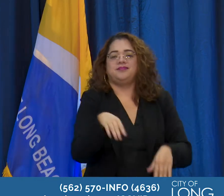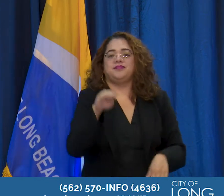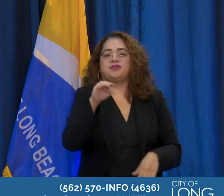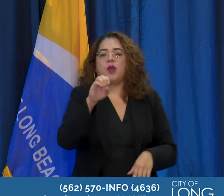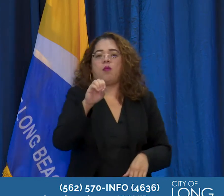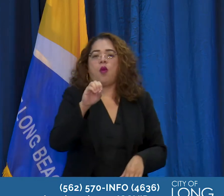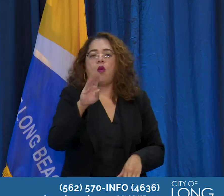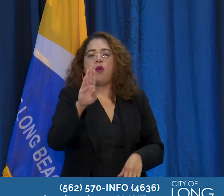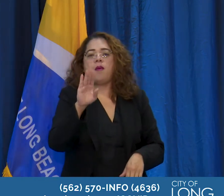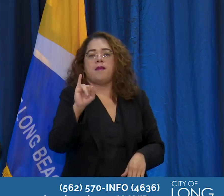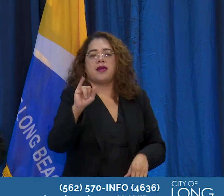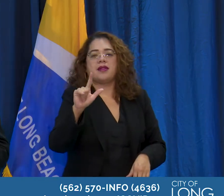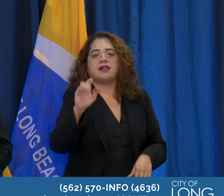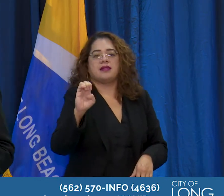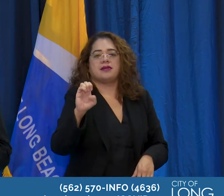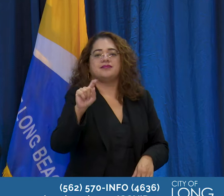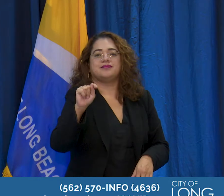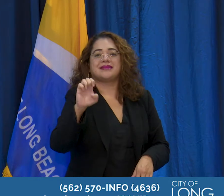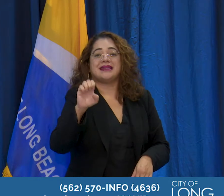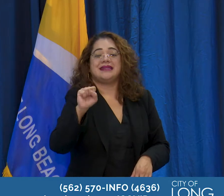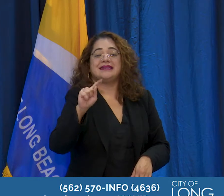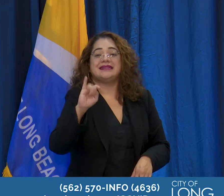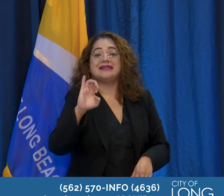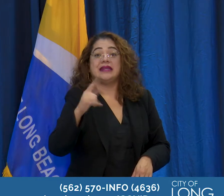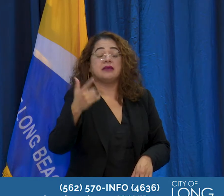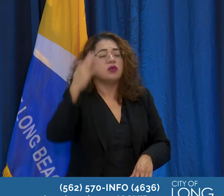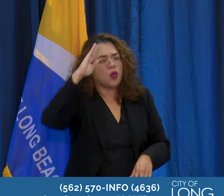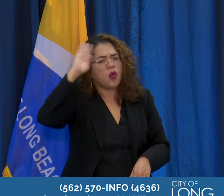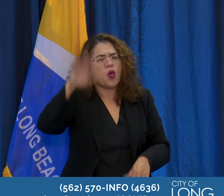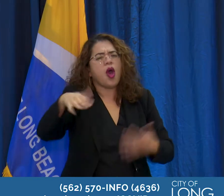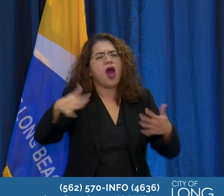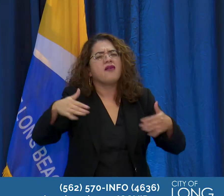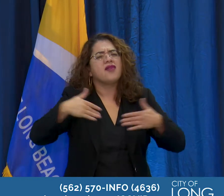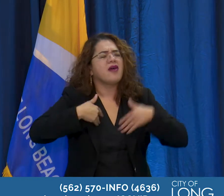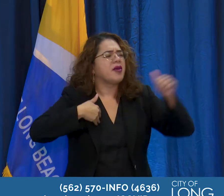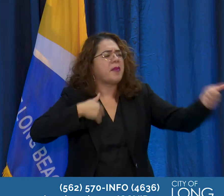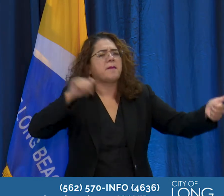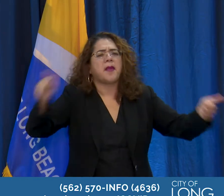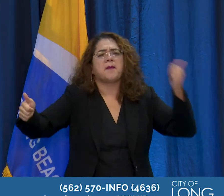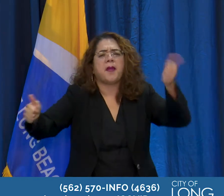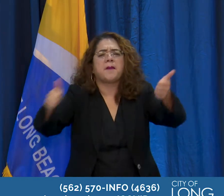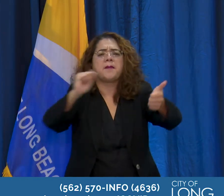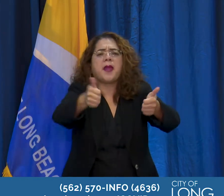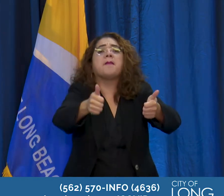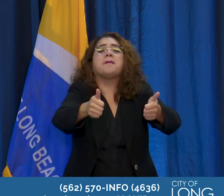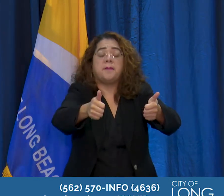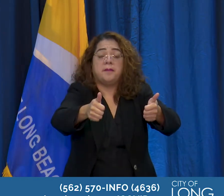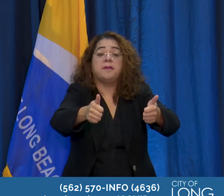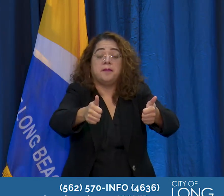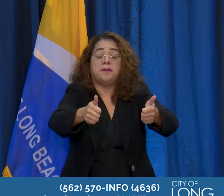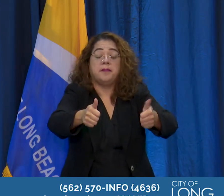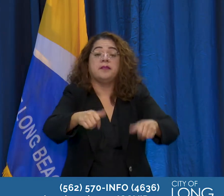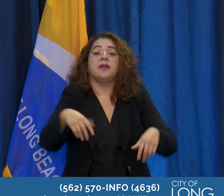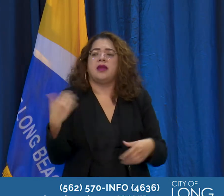Everyone is aware that we have testing sites across the city. Demand for testing has actually shifted over the last few months.